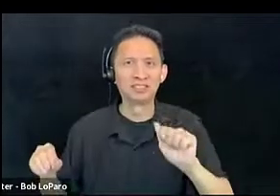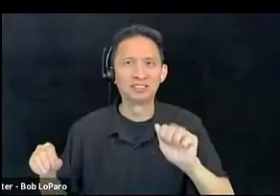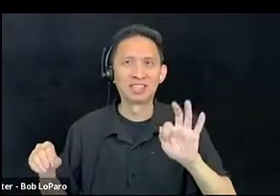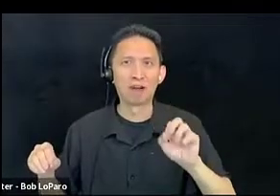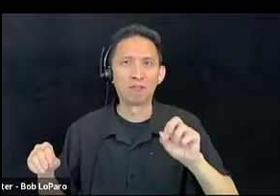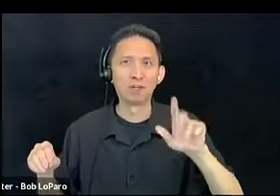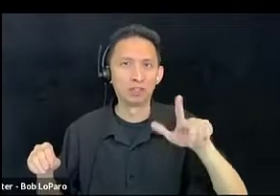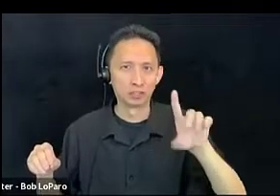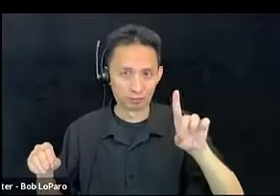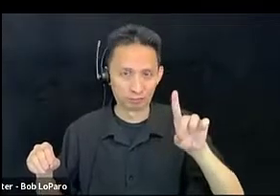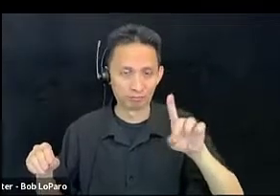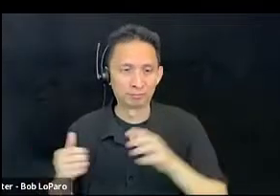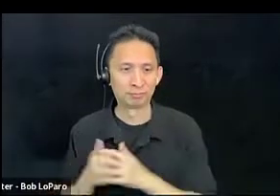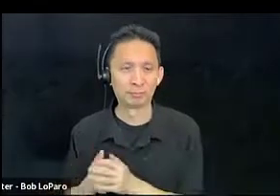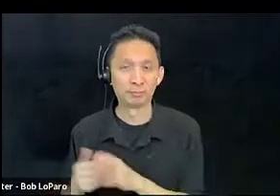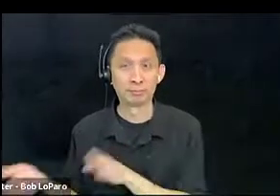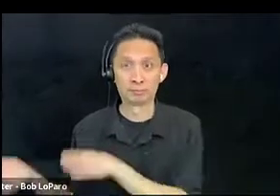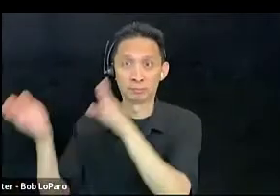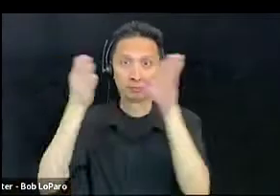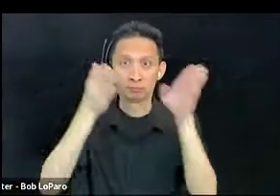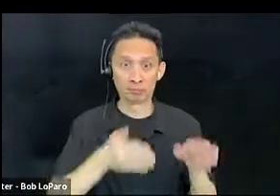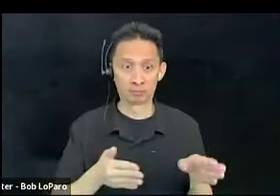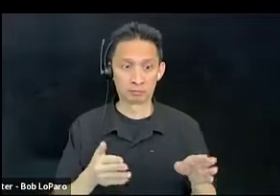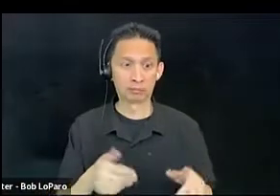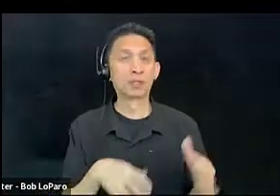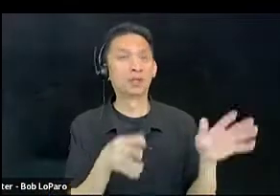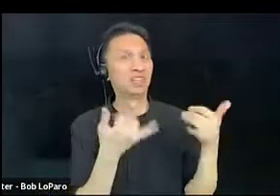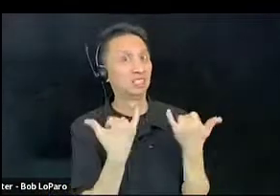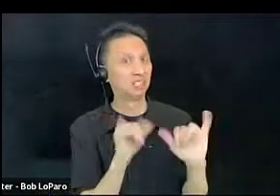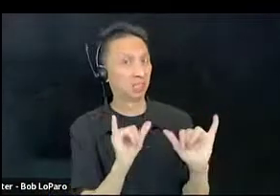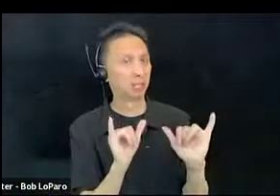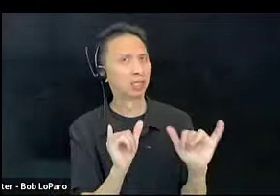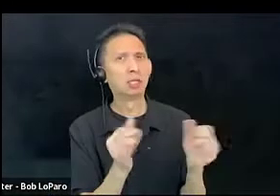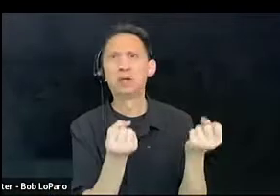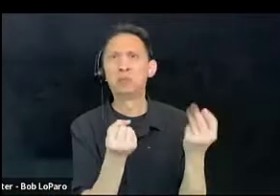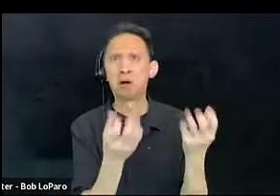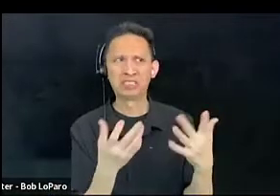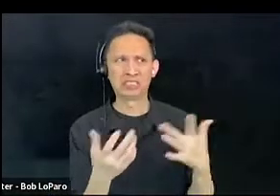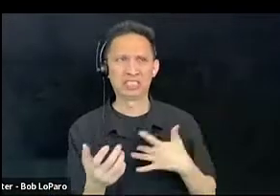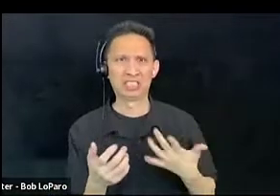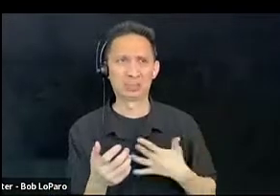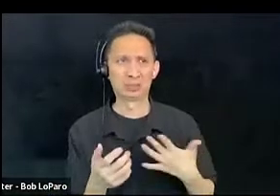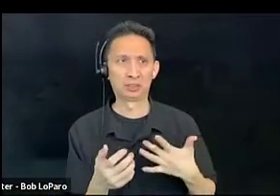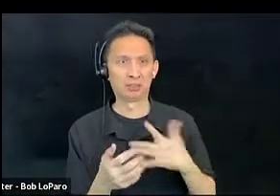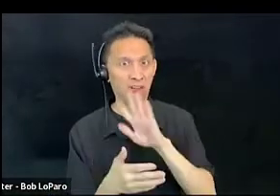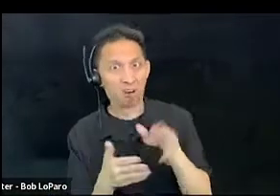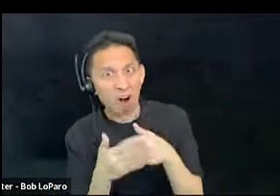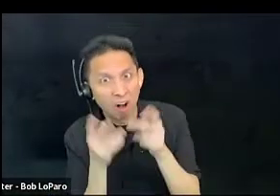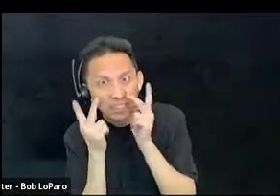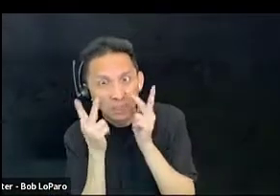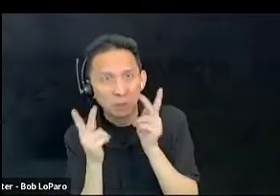is we're still talking about multi-sensory, doesn't have to be all visual, all tactal, all auditory, right?